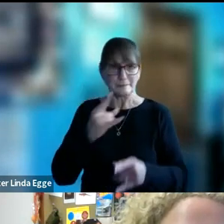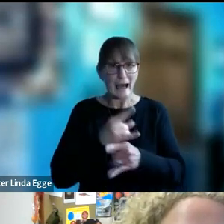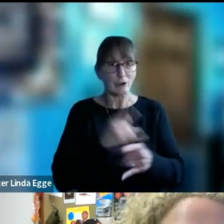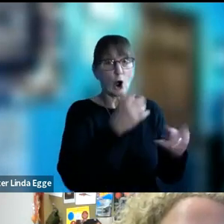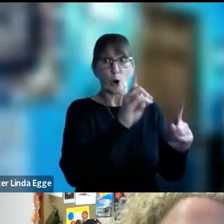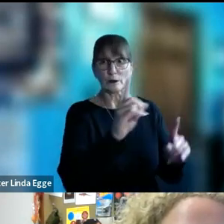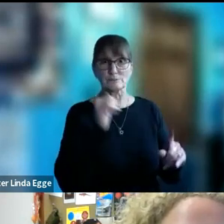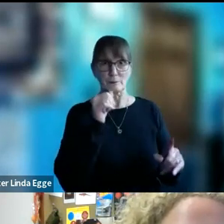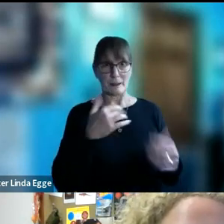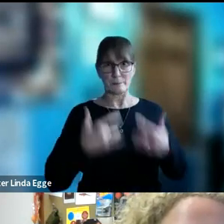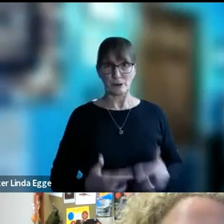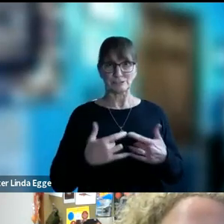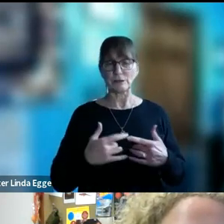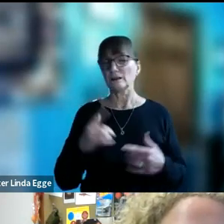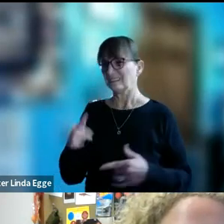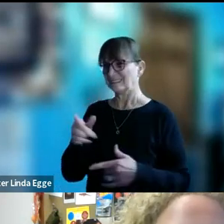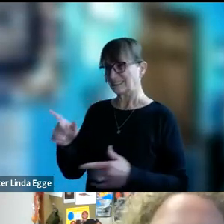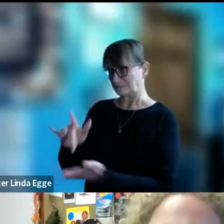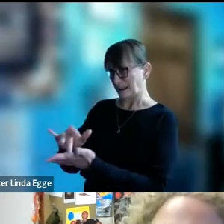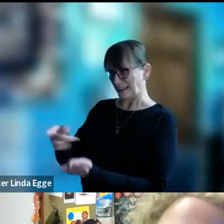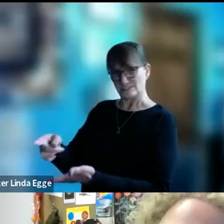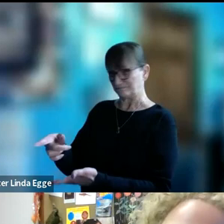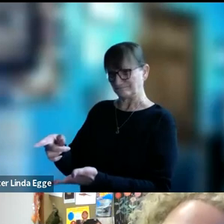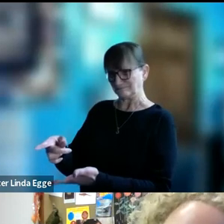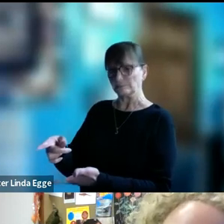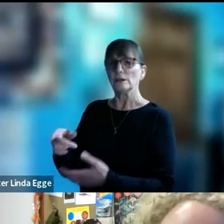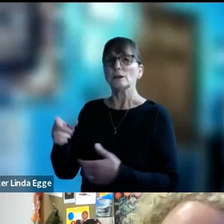So maybe an example of using that to document.